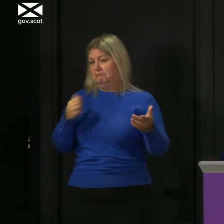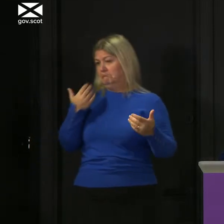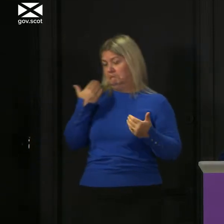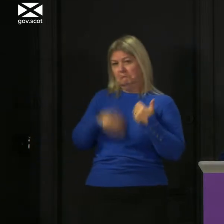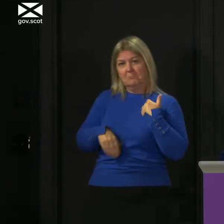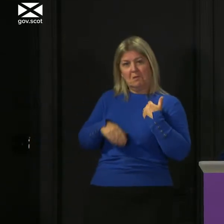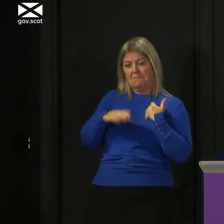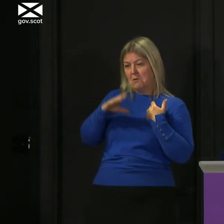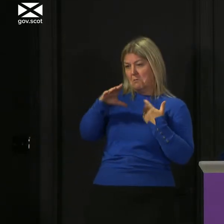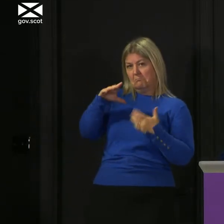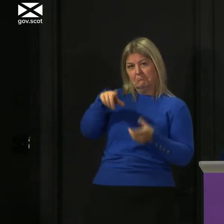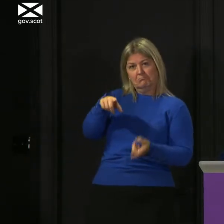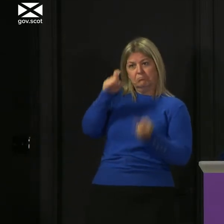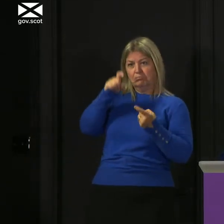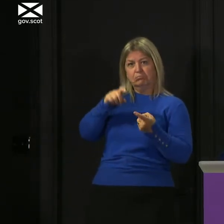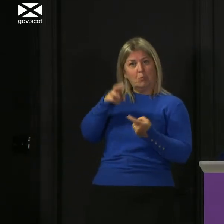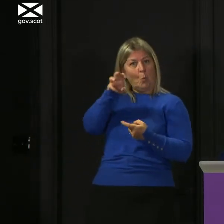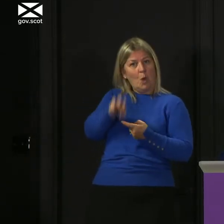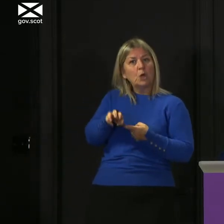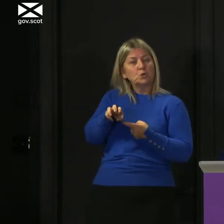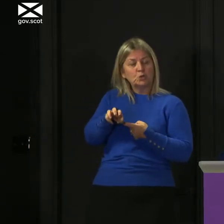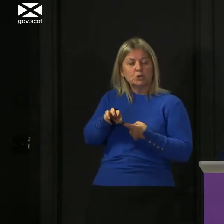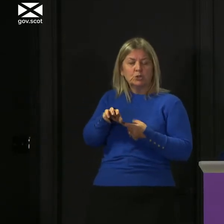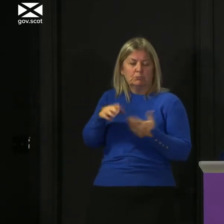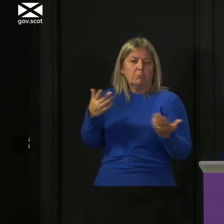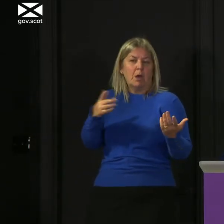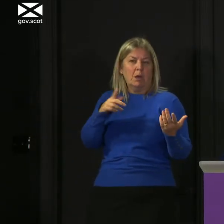four nations discussions speak to Mark Drakeford this afternoon, so that may be something that he